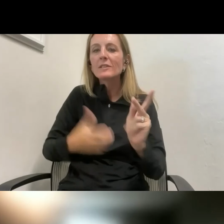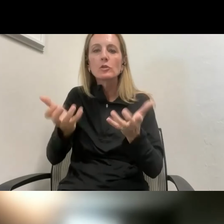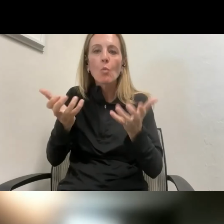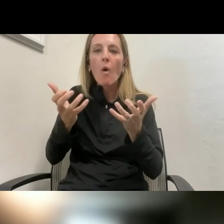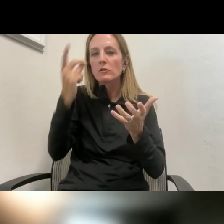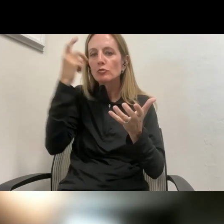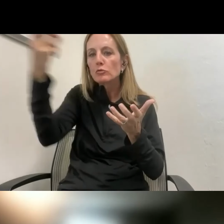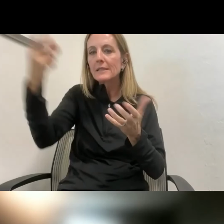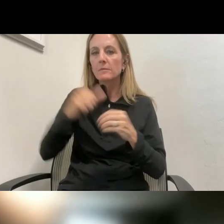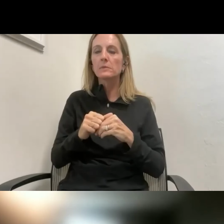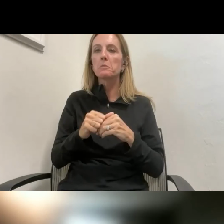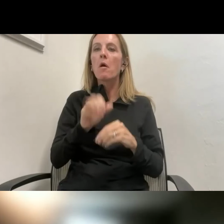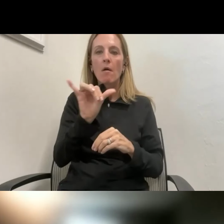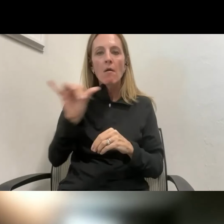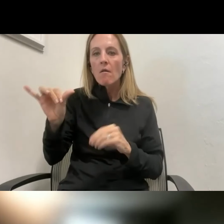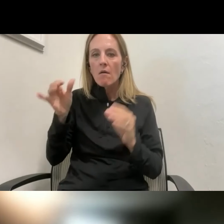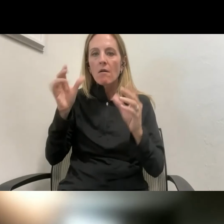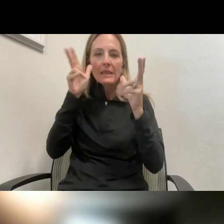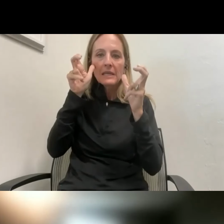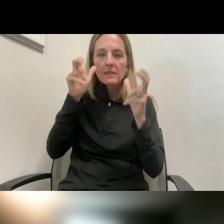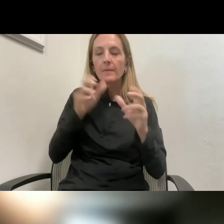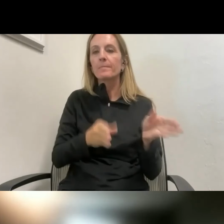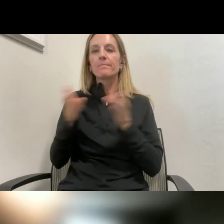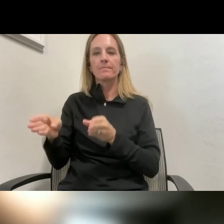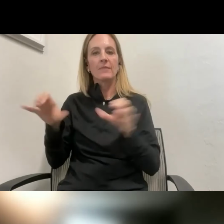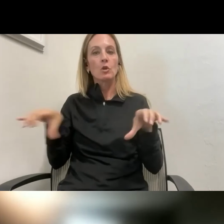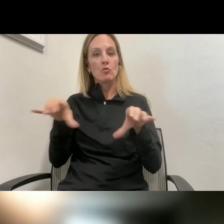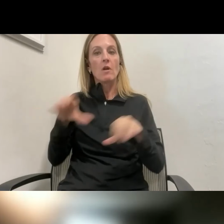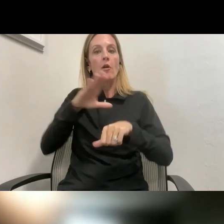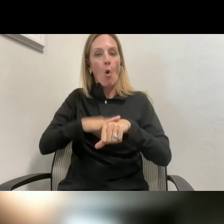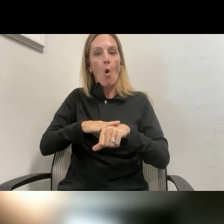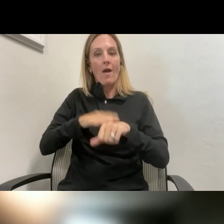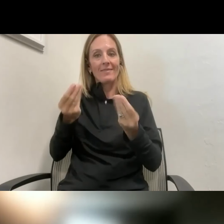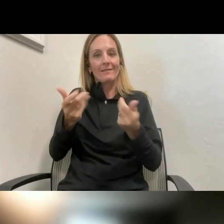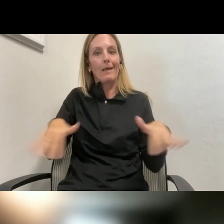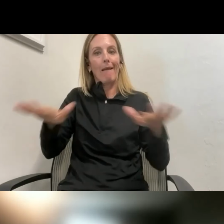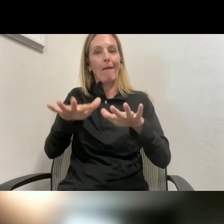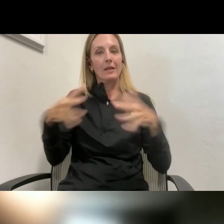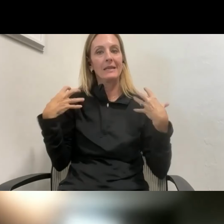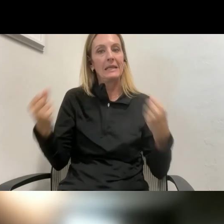We've done the on the land healing experiences. You know, sitting around the fire, having a tea,